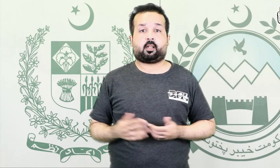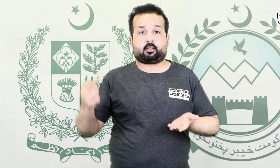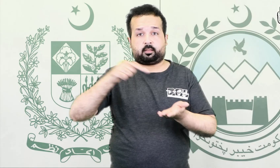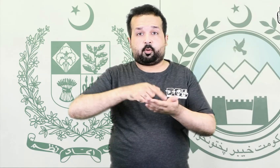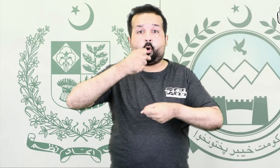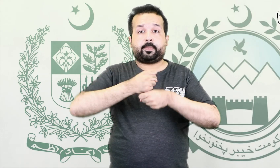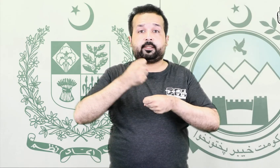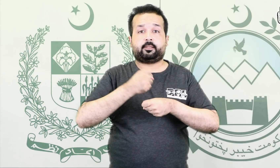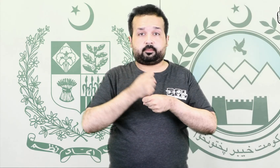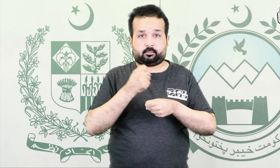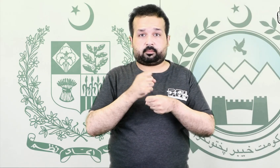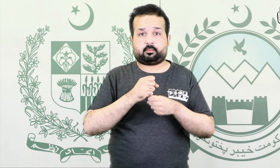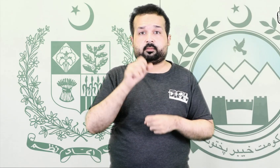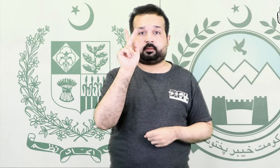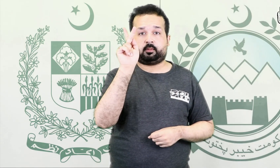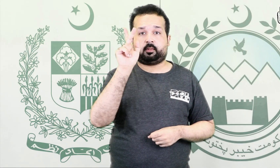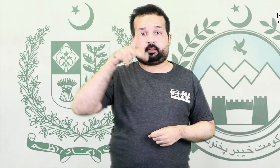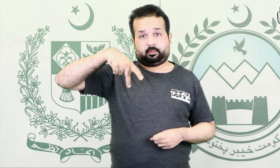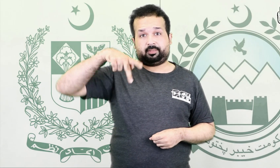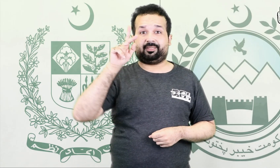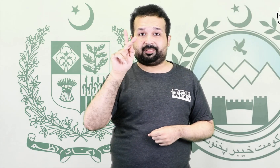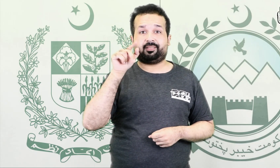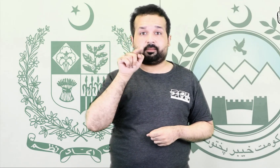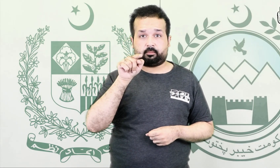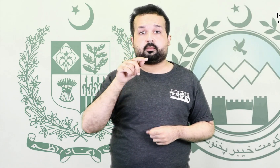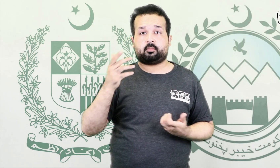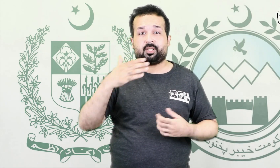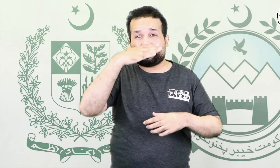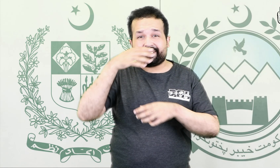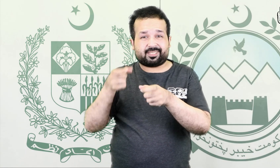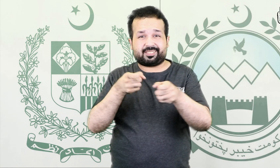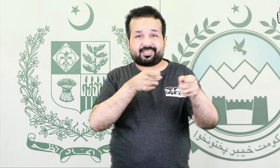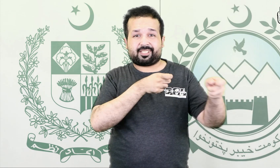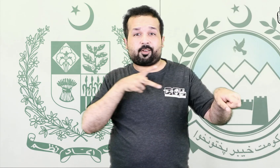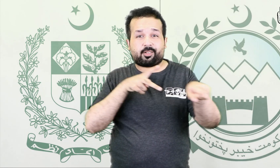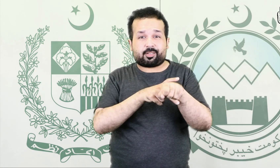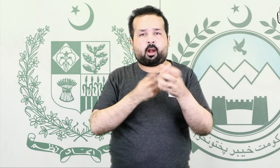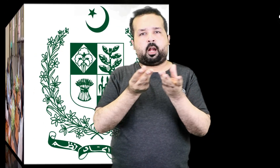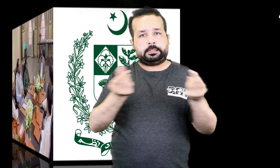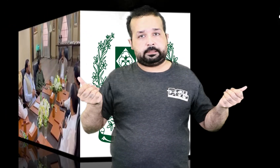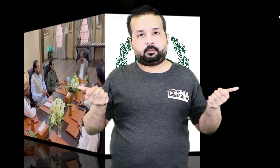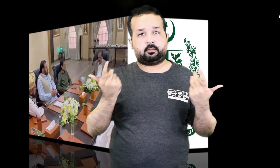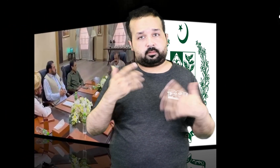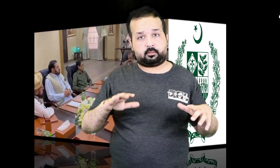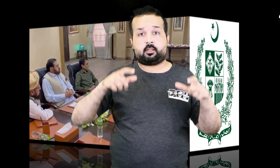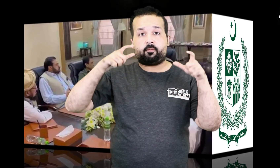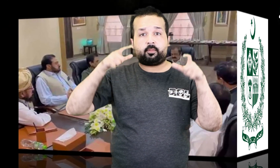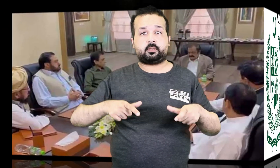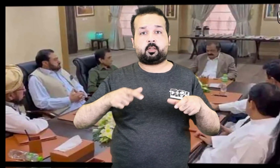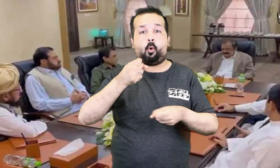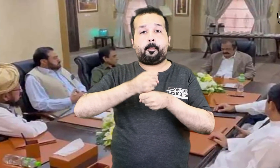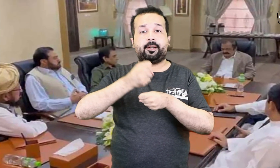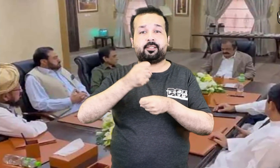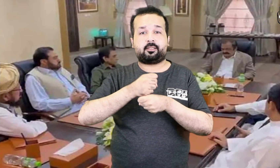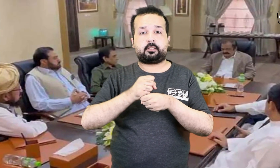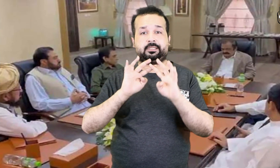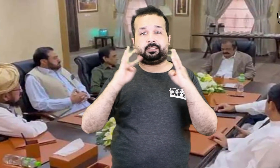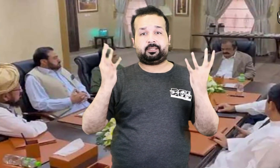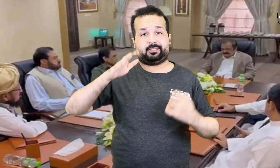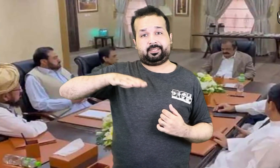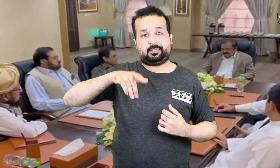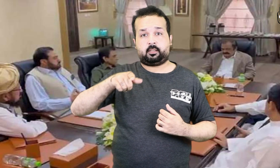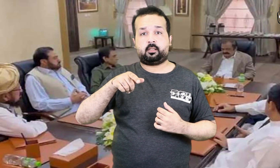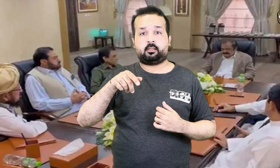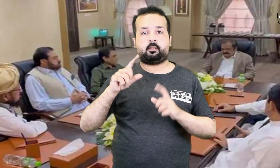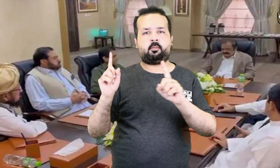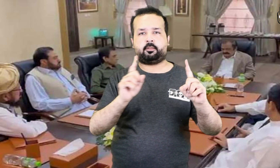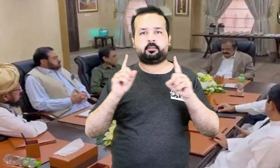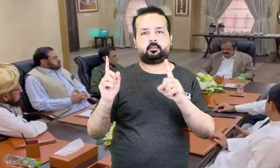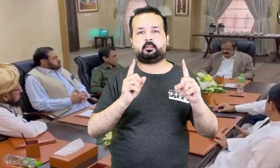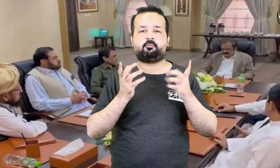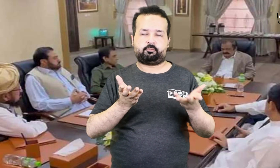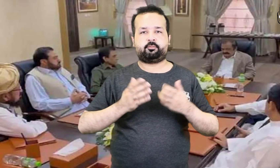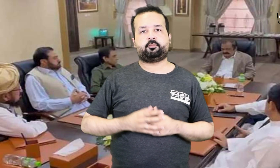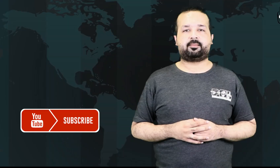The federal government has decided to help the provincial government prevent terrorist activities in Khyber Pakhtunkhwa.